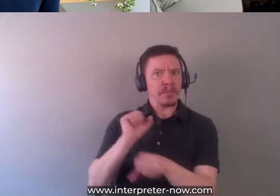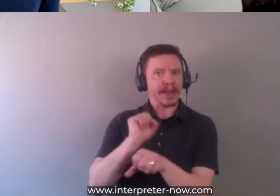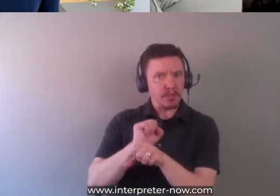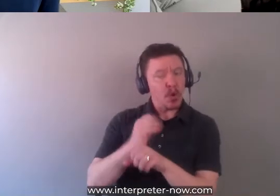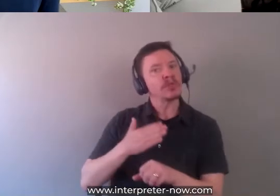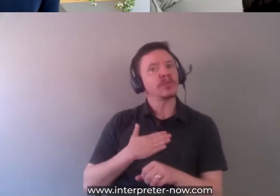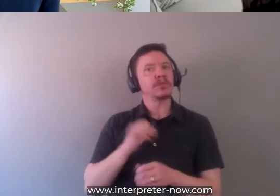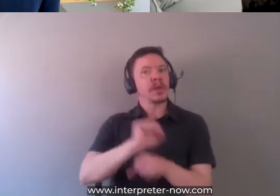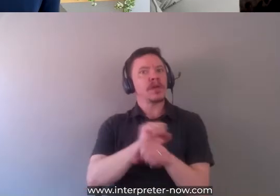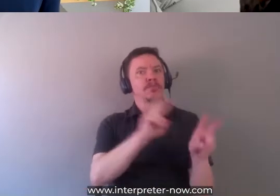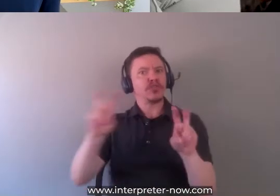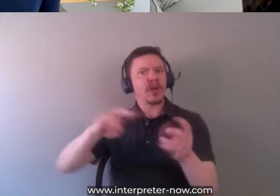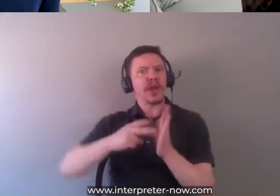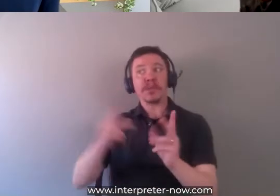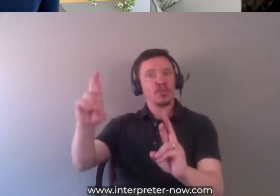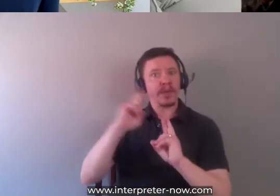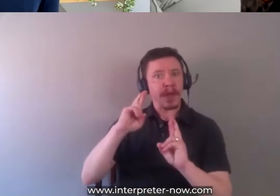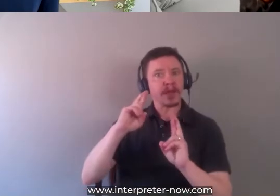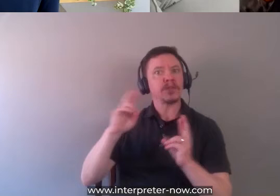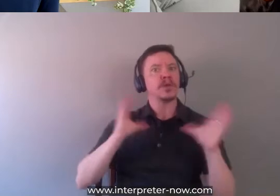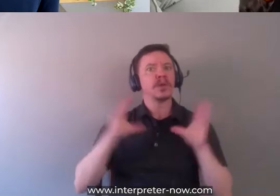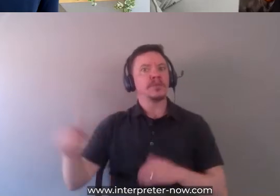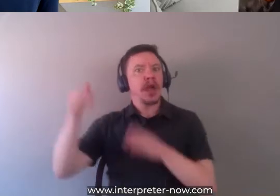means I deserve respect, whereas somebody who has been struggling to find employment